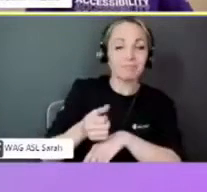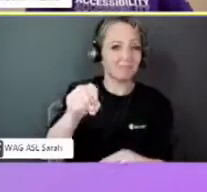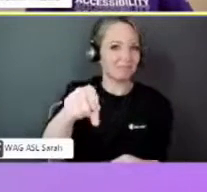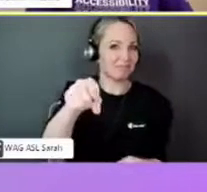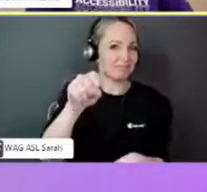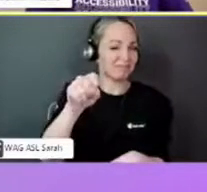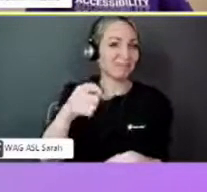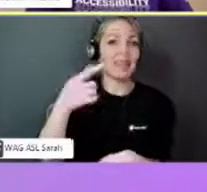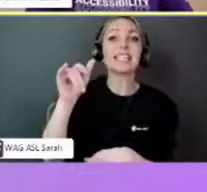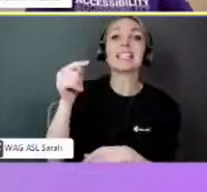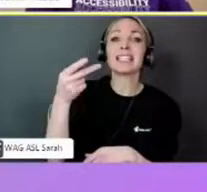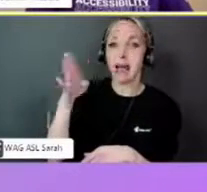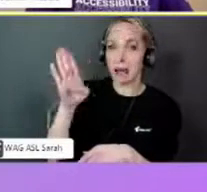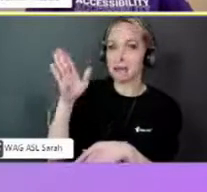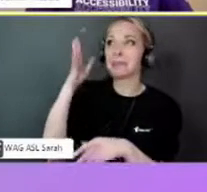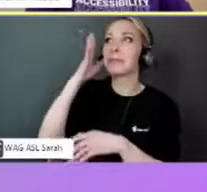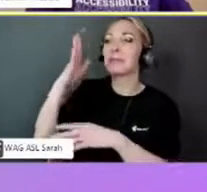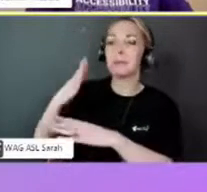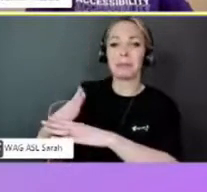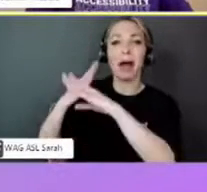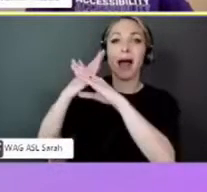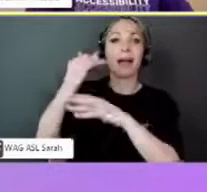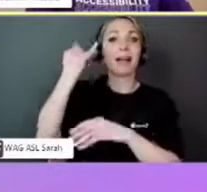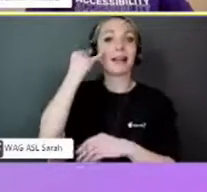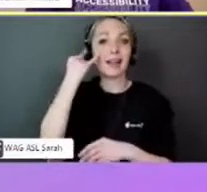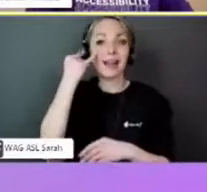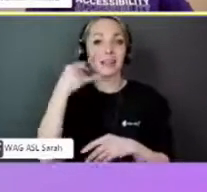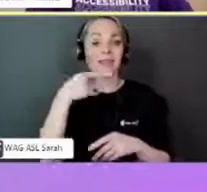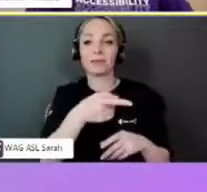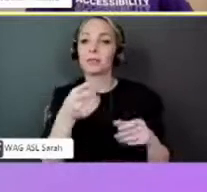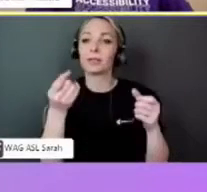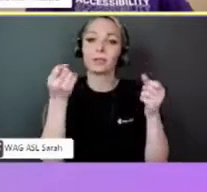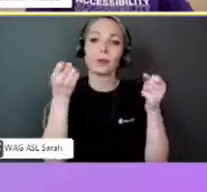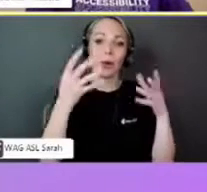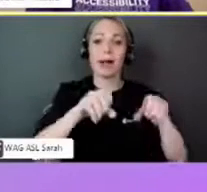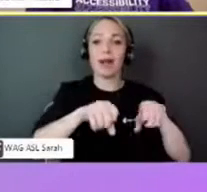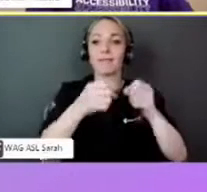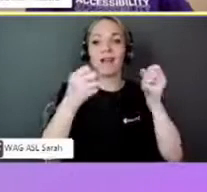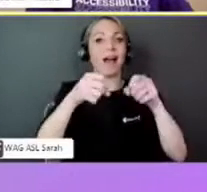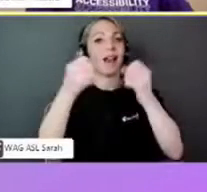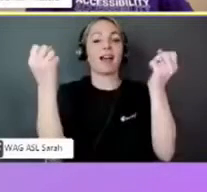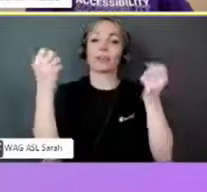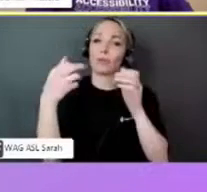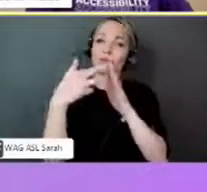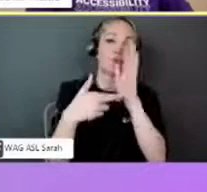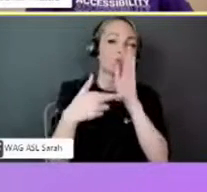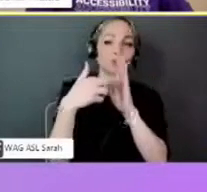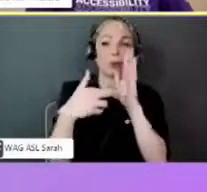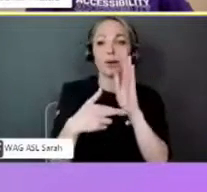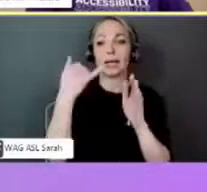with too many violations from being merged. These screenshots should give you an idea of exactly how that would work.